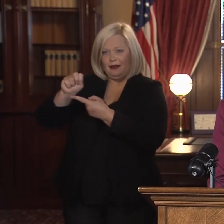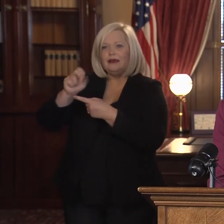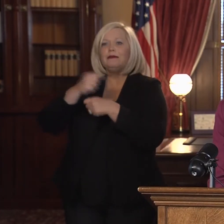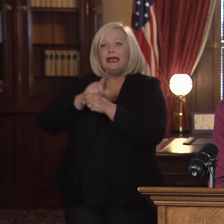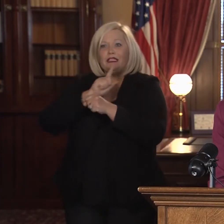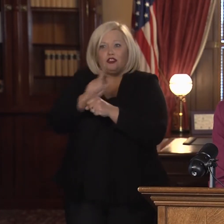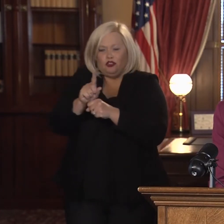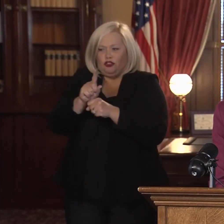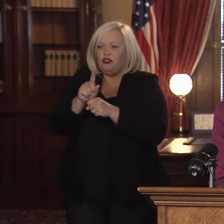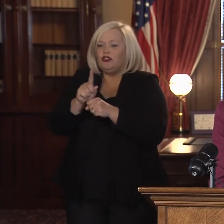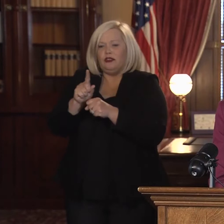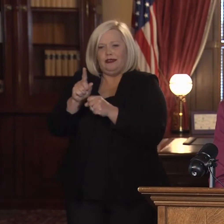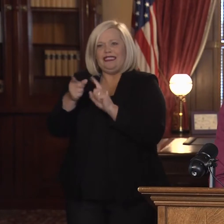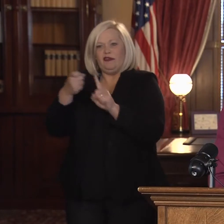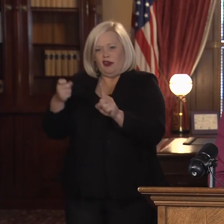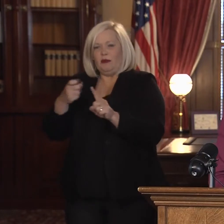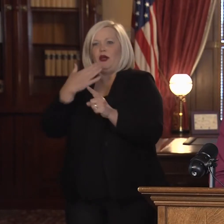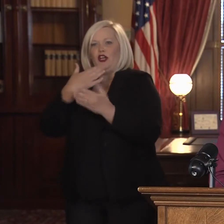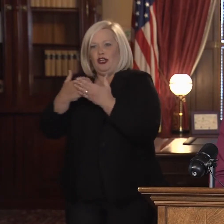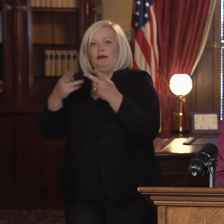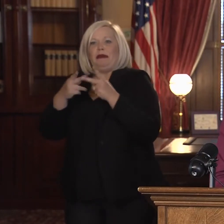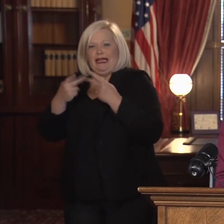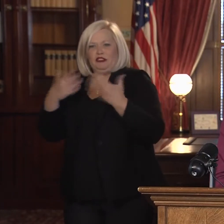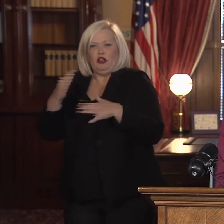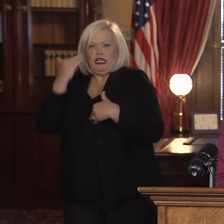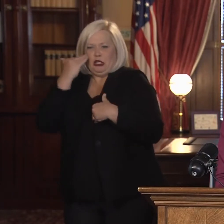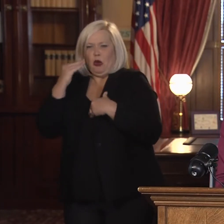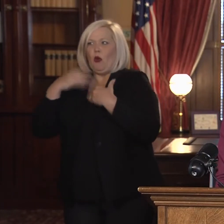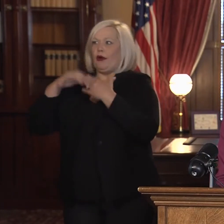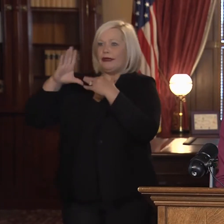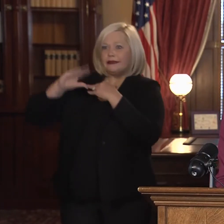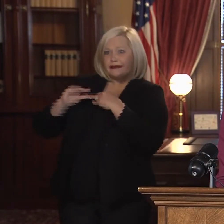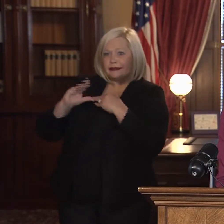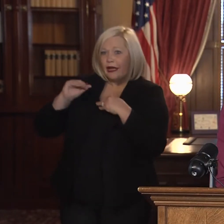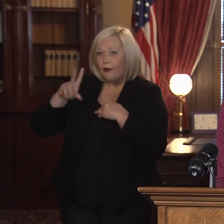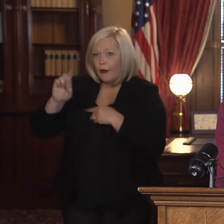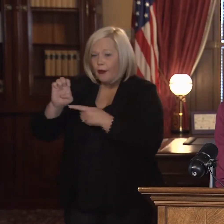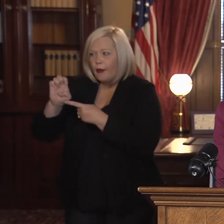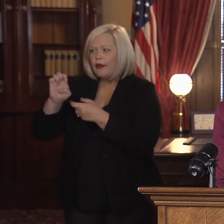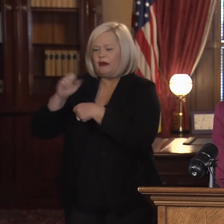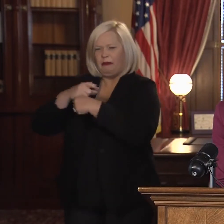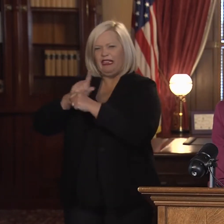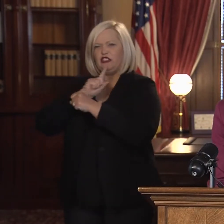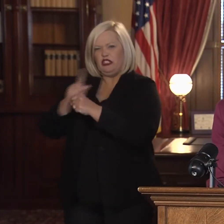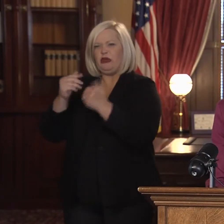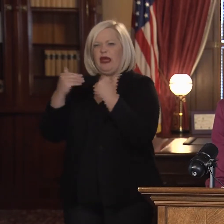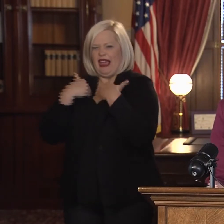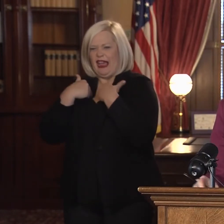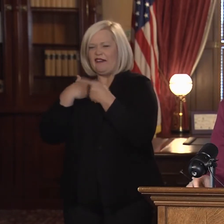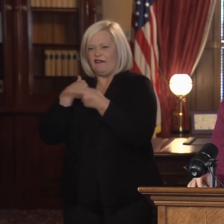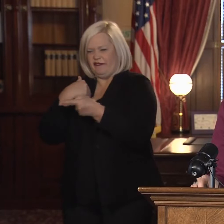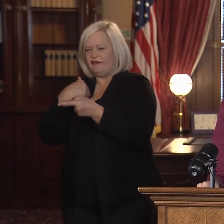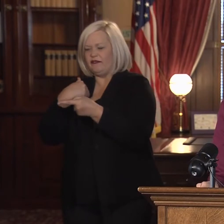INCREASE YOUR SAVINGS WITH COUPONS FROM YOUR LOCAL NEWSPAPERS OR LOOK FOR PROMO CODES ONLINE.